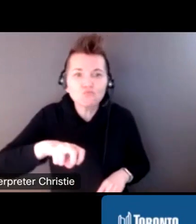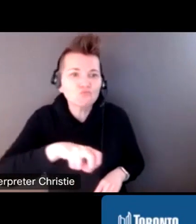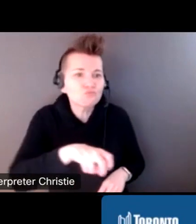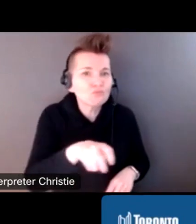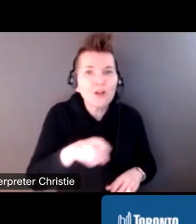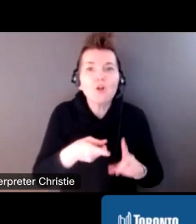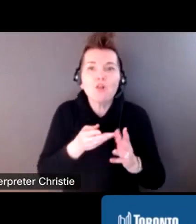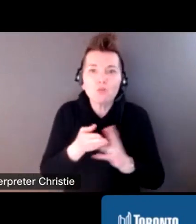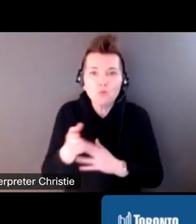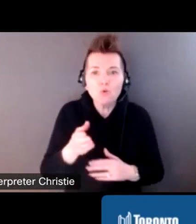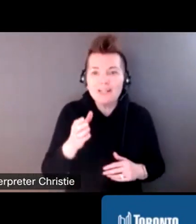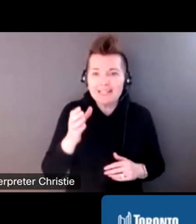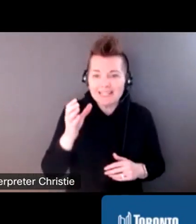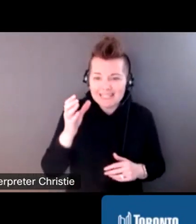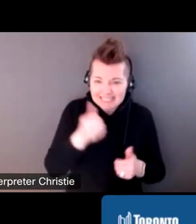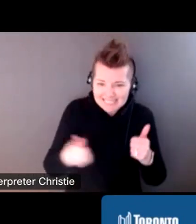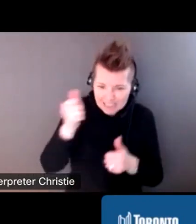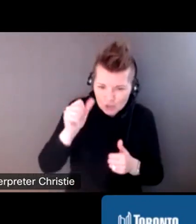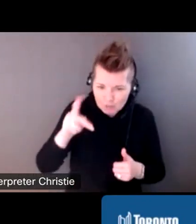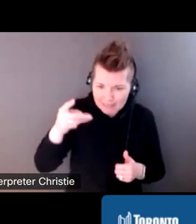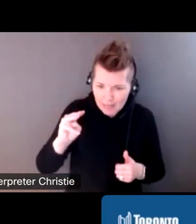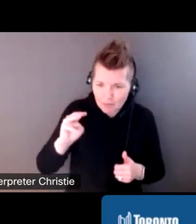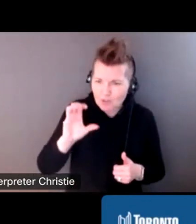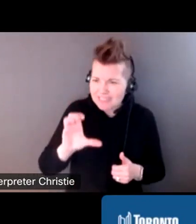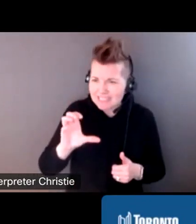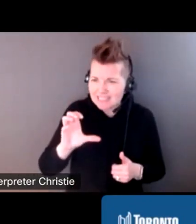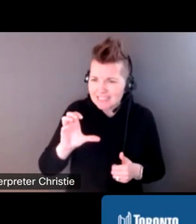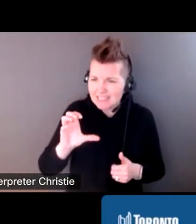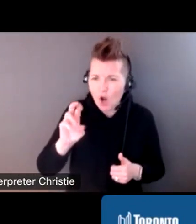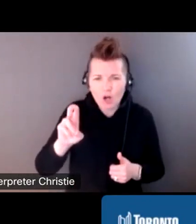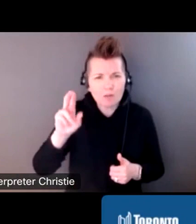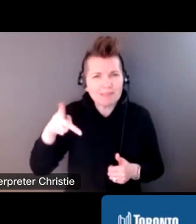That senior PM has the authority within the work zone coordination group to see to it